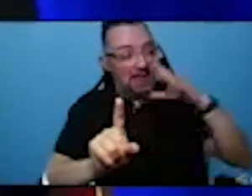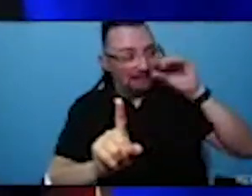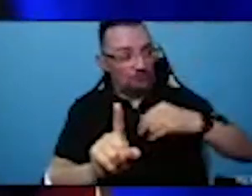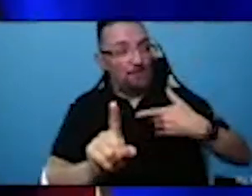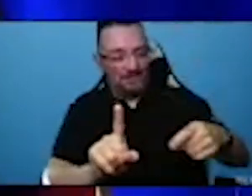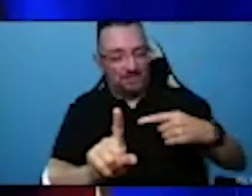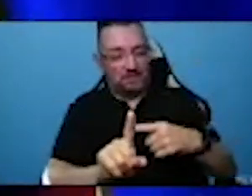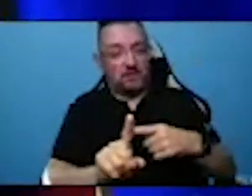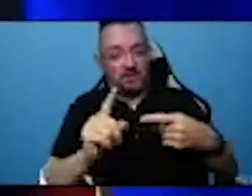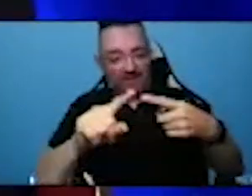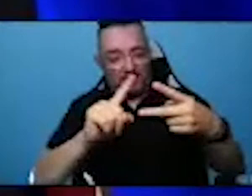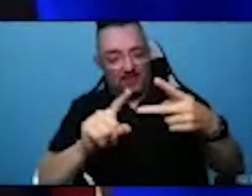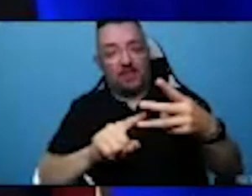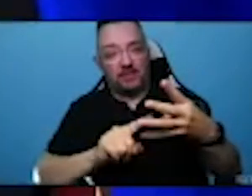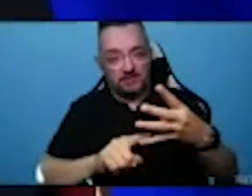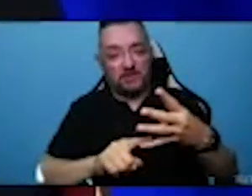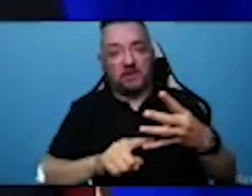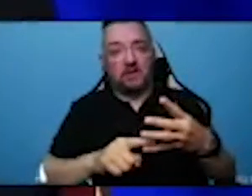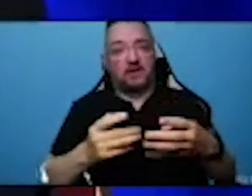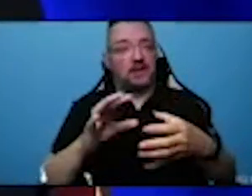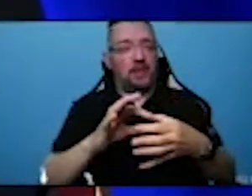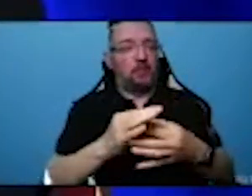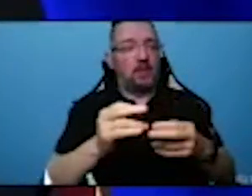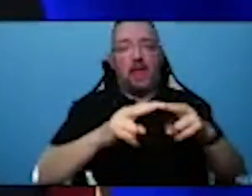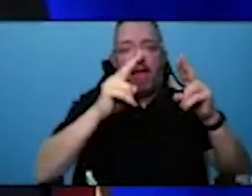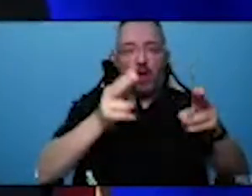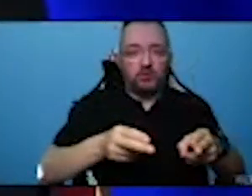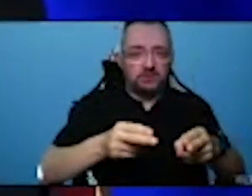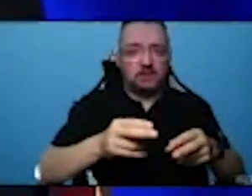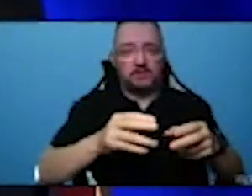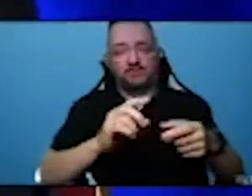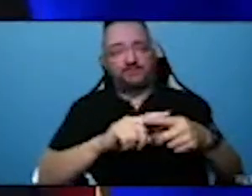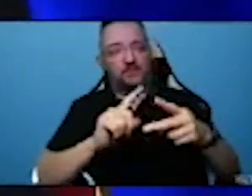security, of housing, of, uh, healthcare.